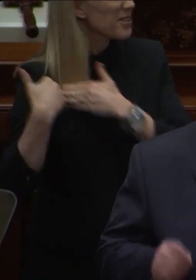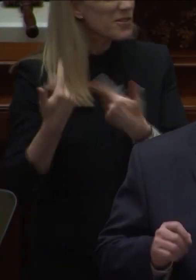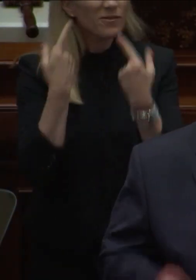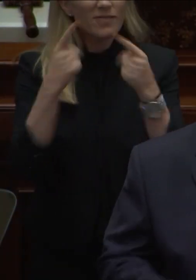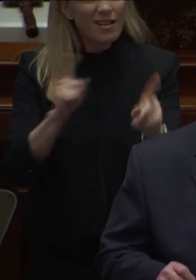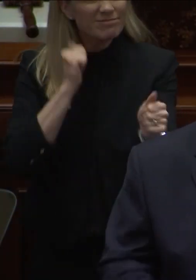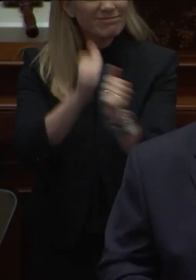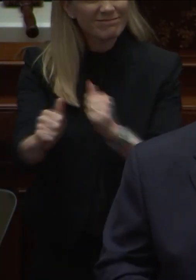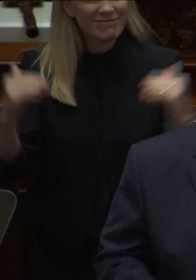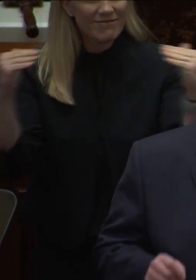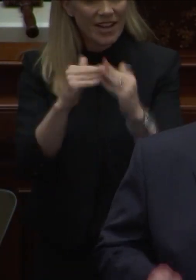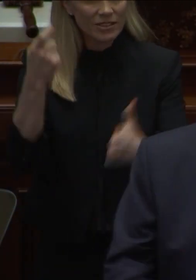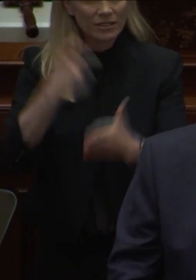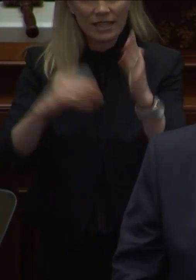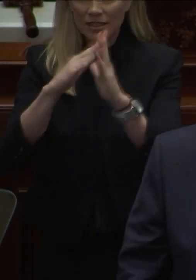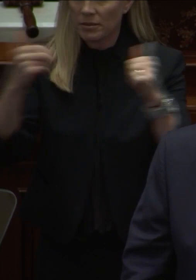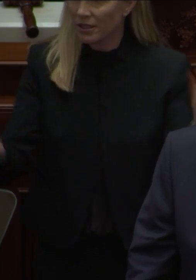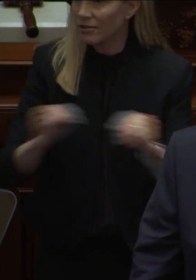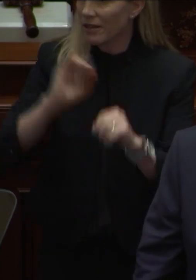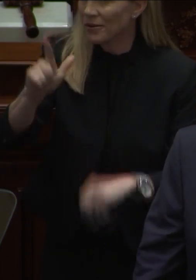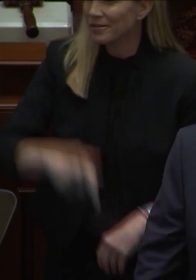TO STAND UP FOR WORKING FAMILIES